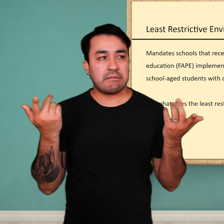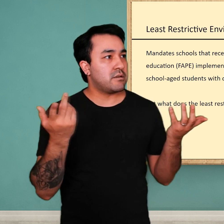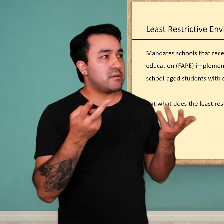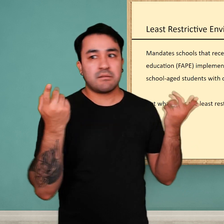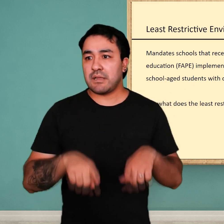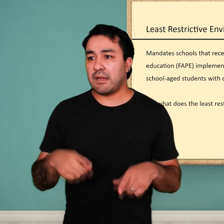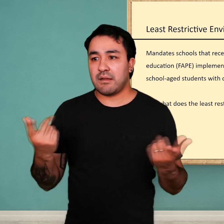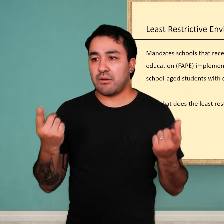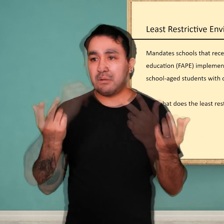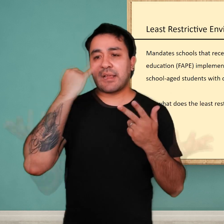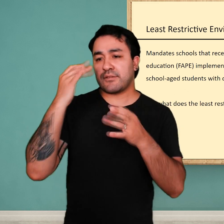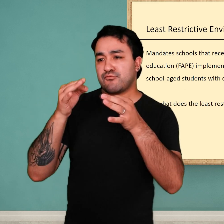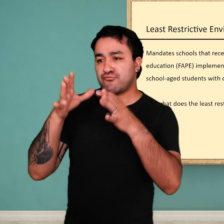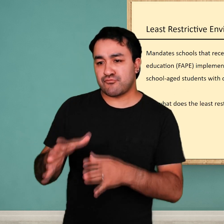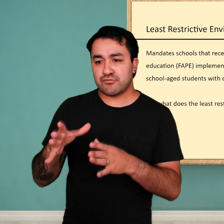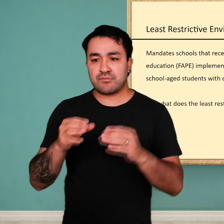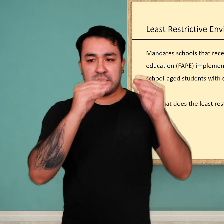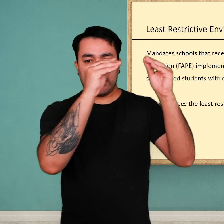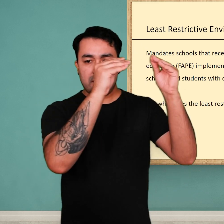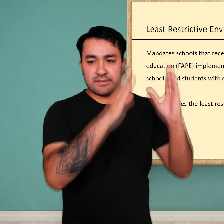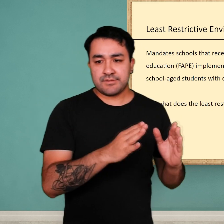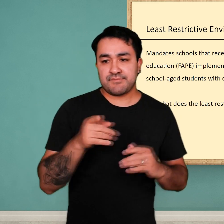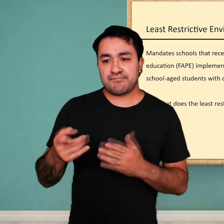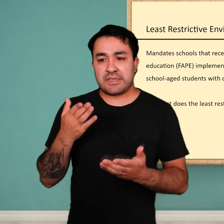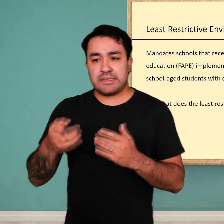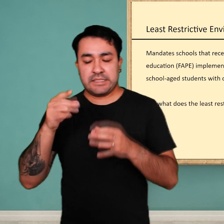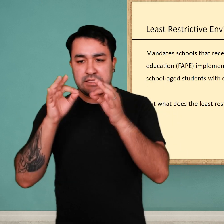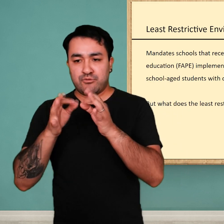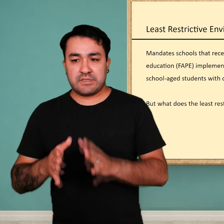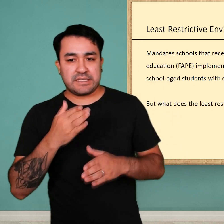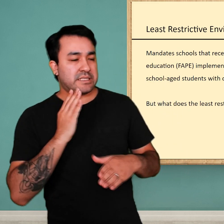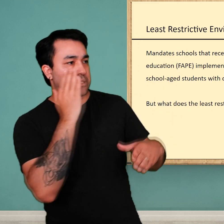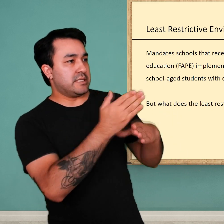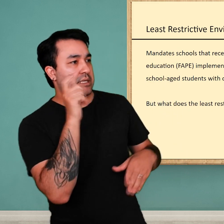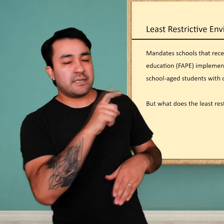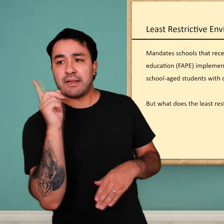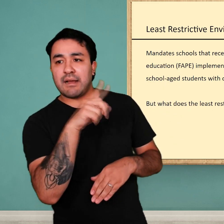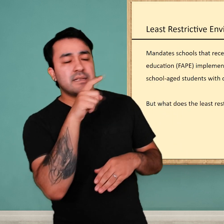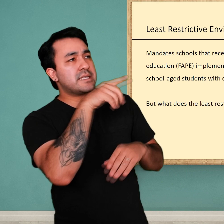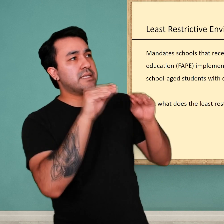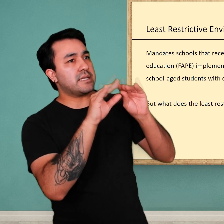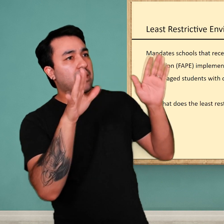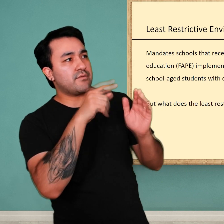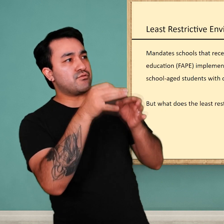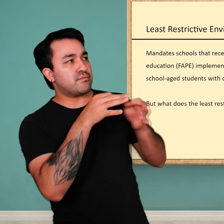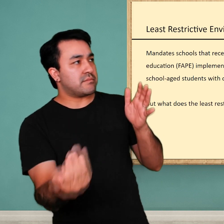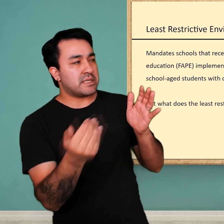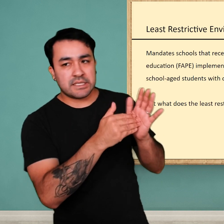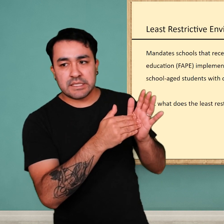lessons and asking questions or clarifying when needed. Now, if a Deaf student is in a class